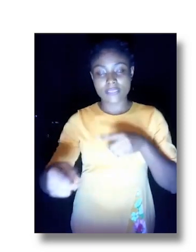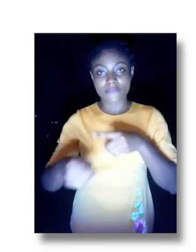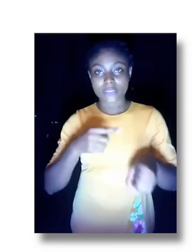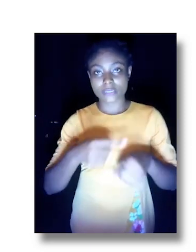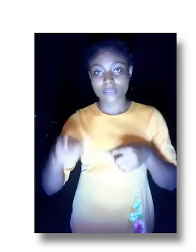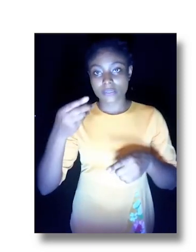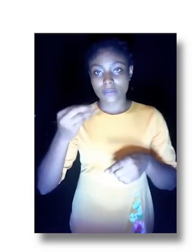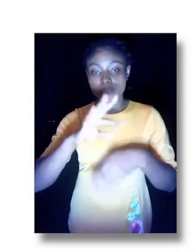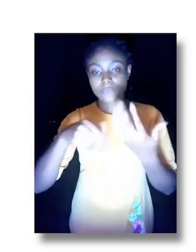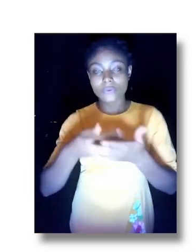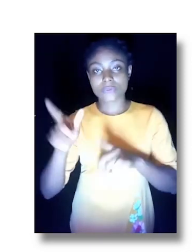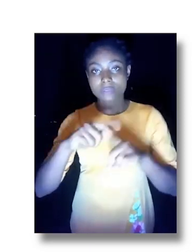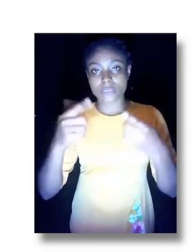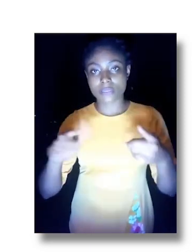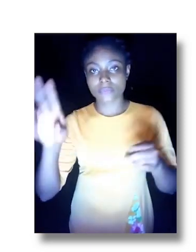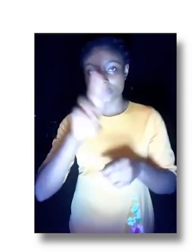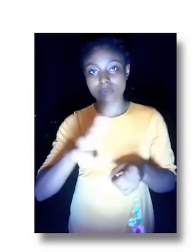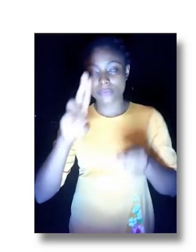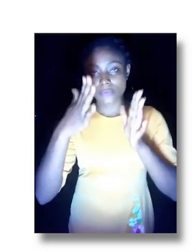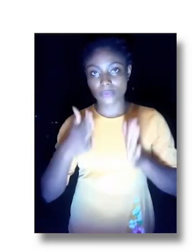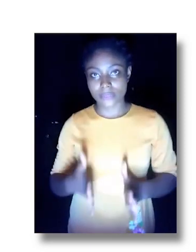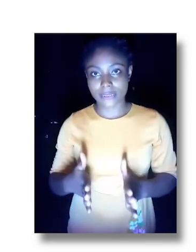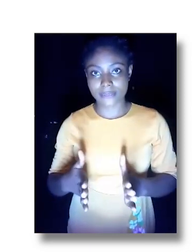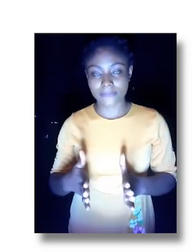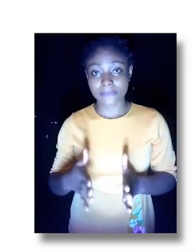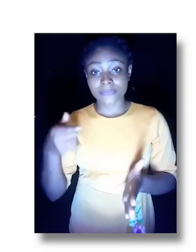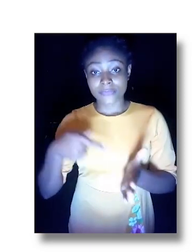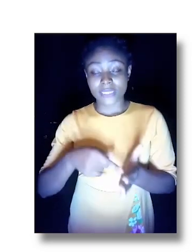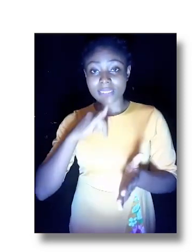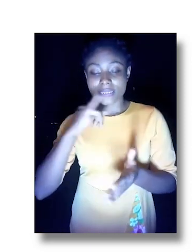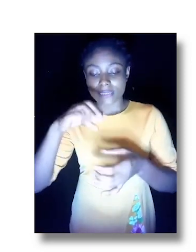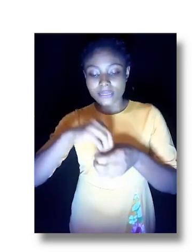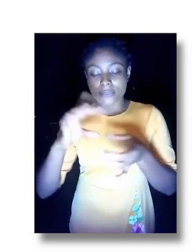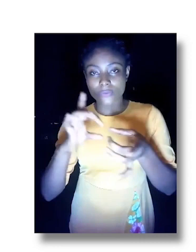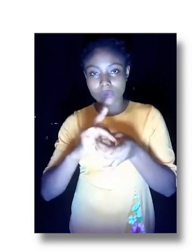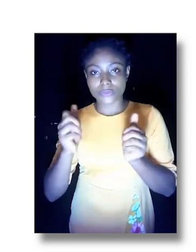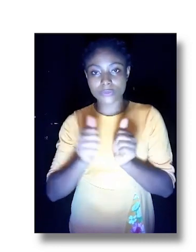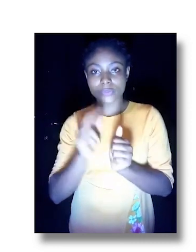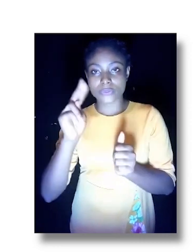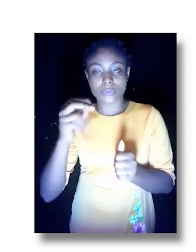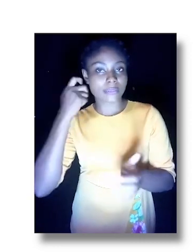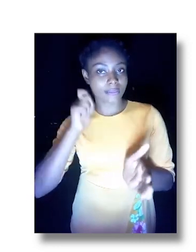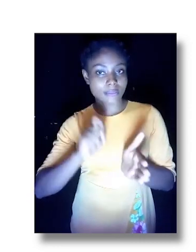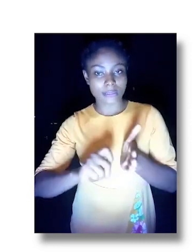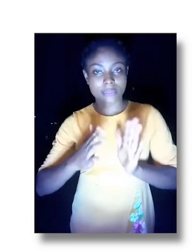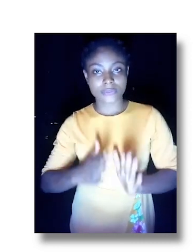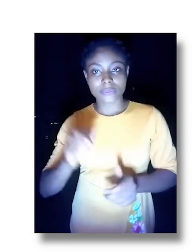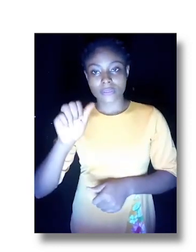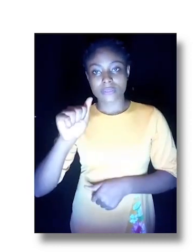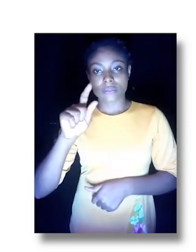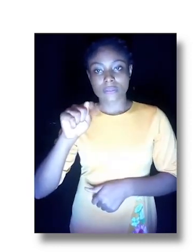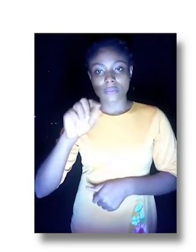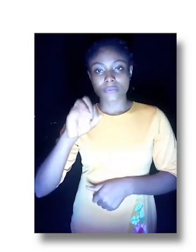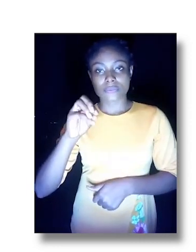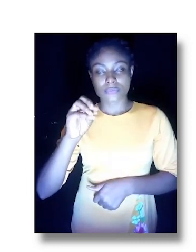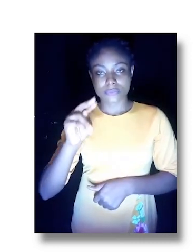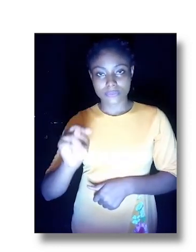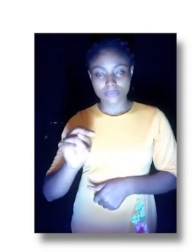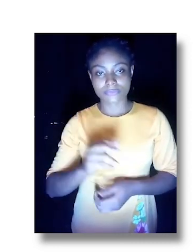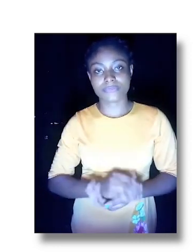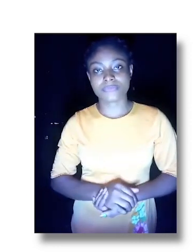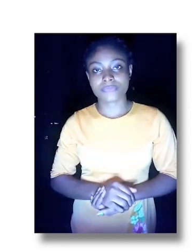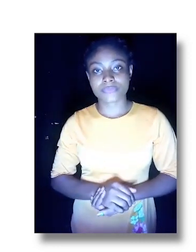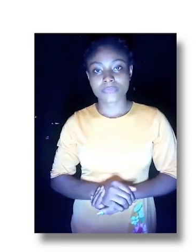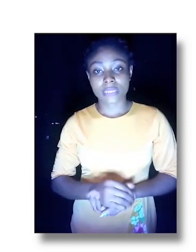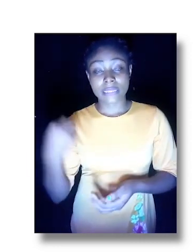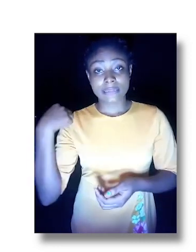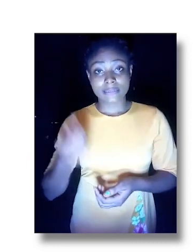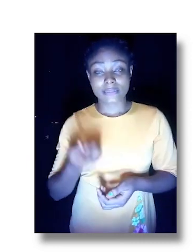linguistic identity and cultural diversity of all sign language users” - UN Secretary-General